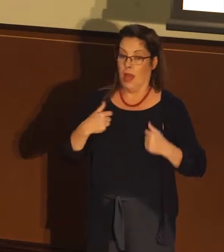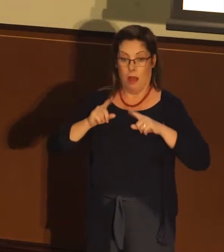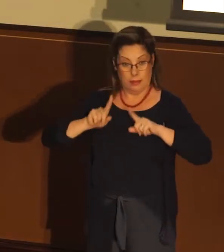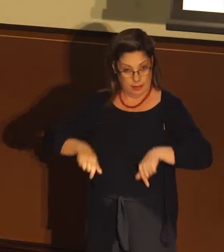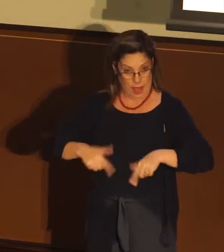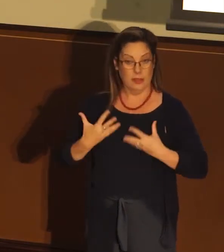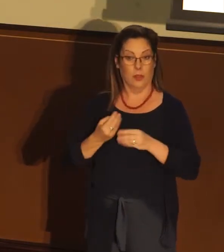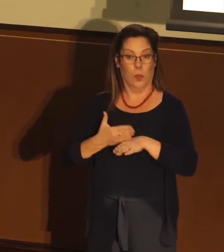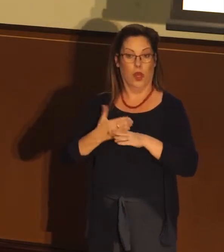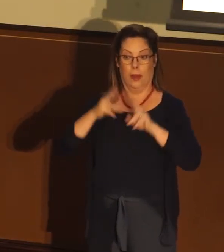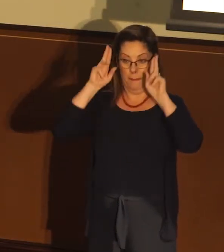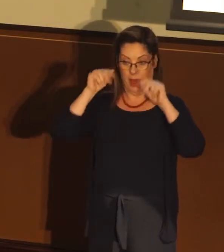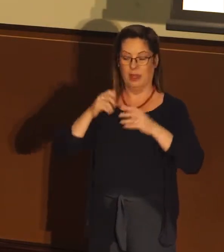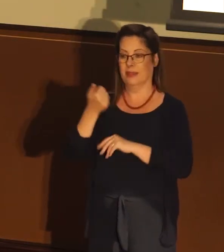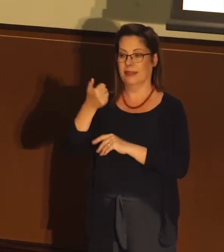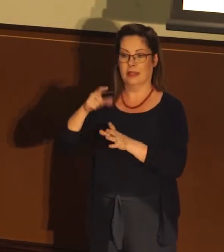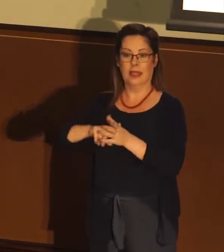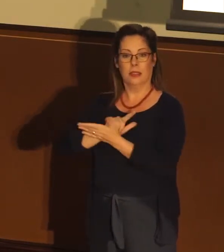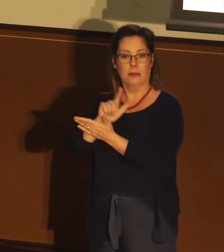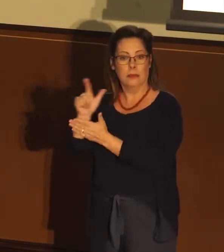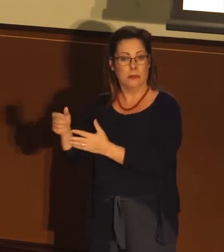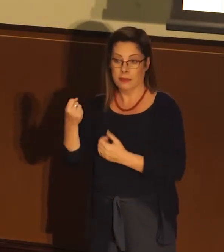And 16 years later, I'm still with Bunnings.